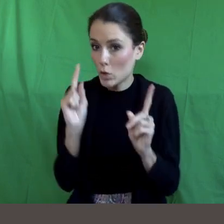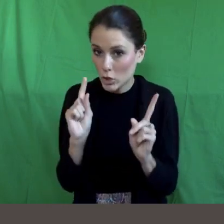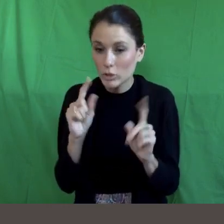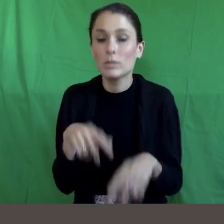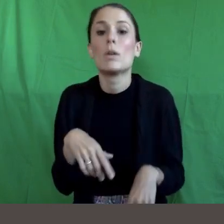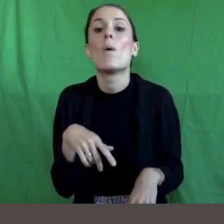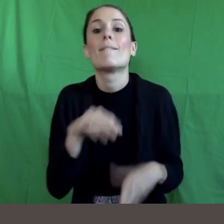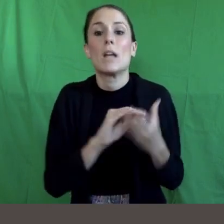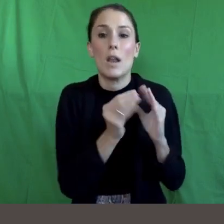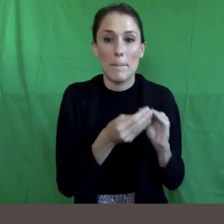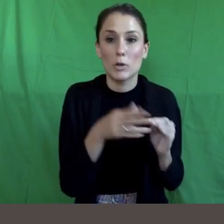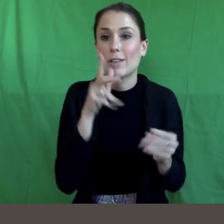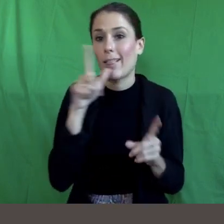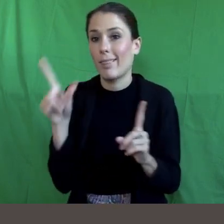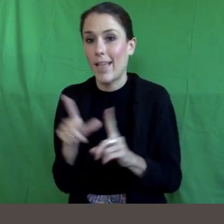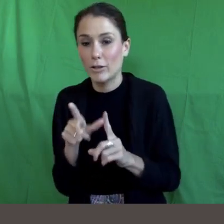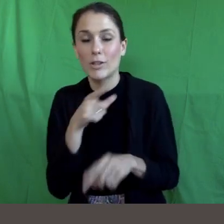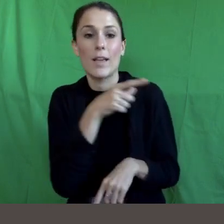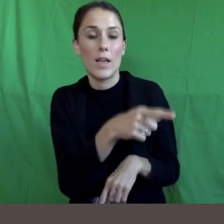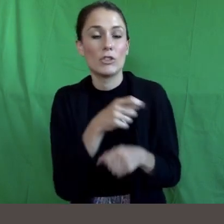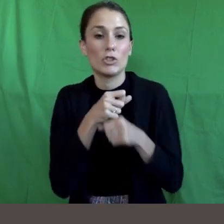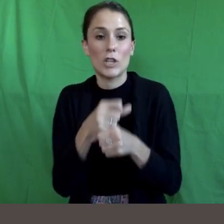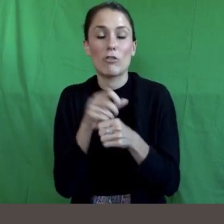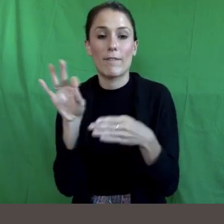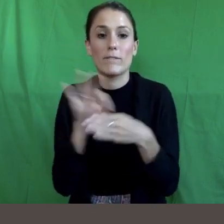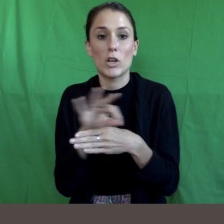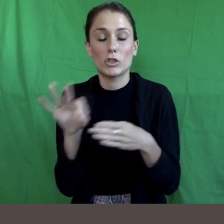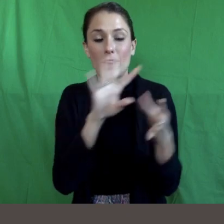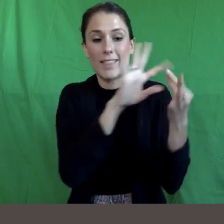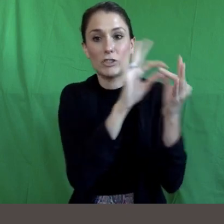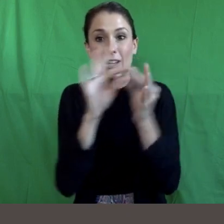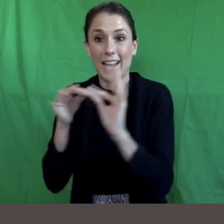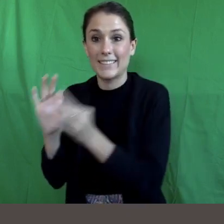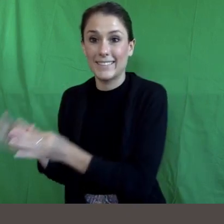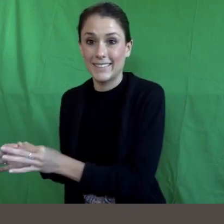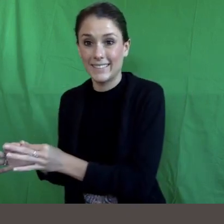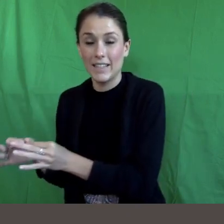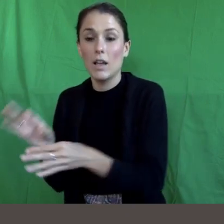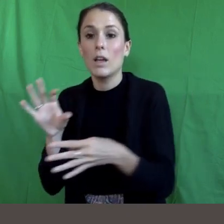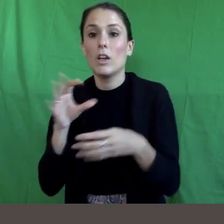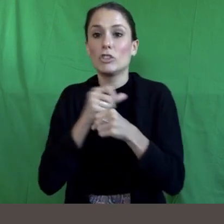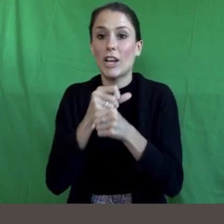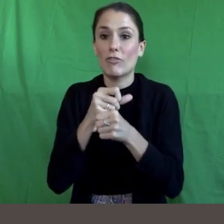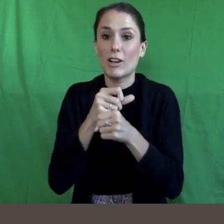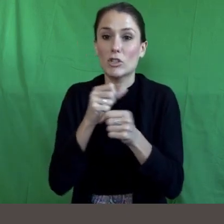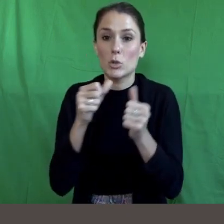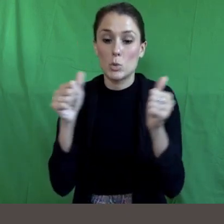As I explained, so we get this digits and letters, and this is a generator function that chains a bunch of generators together.